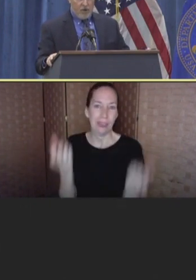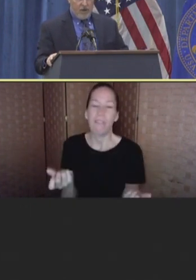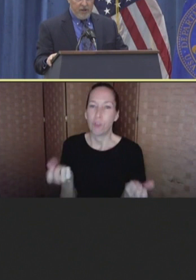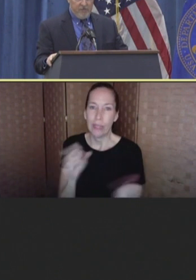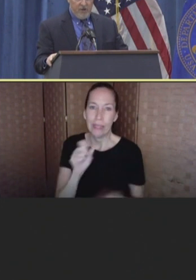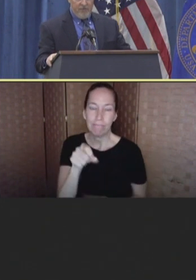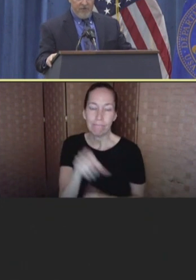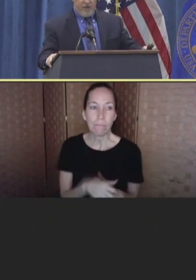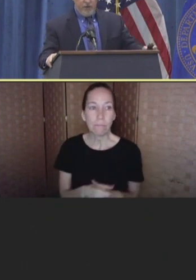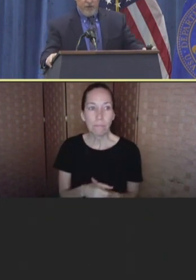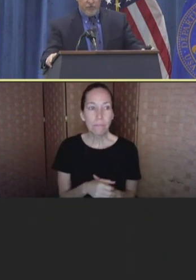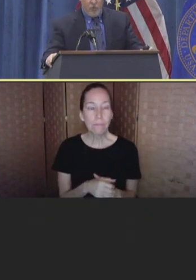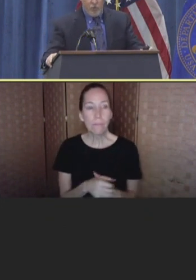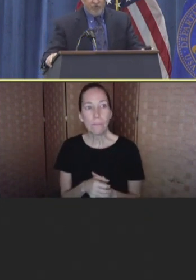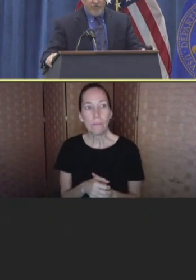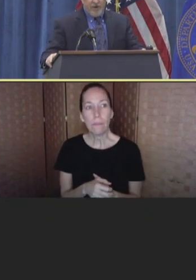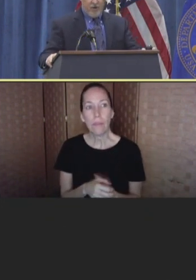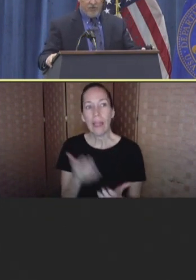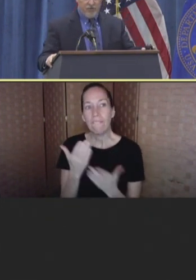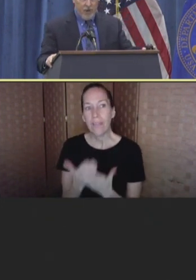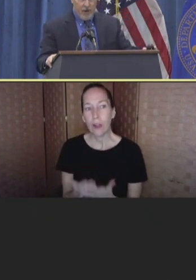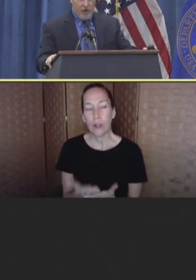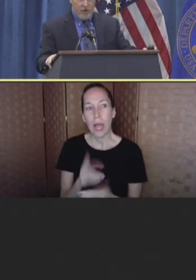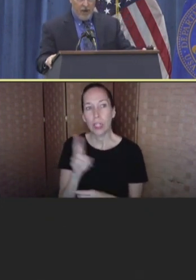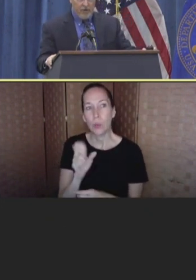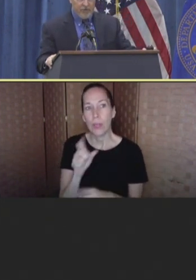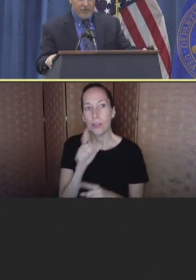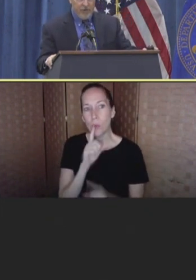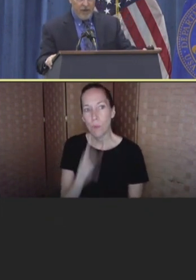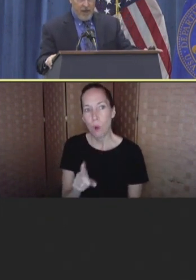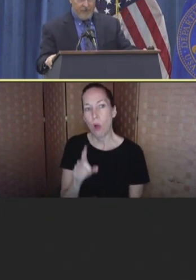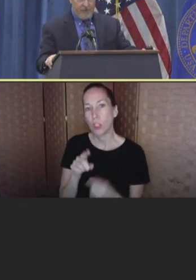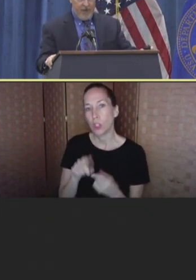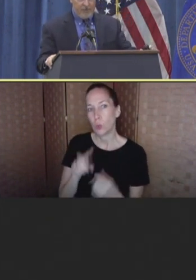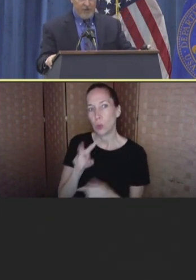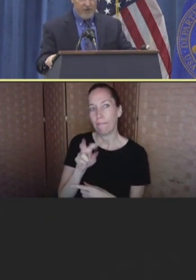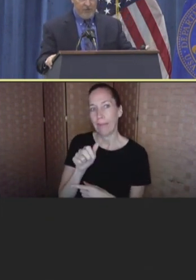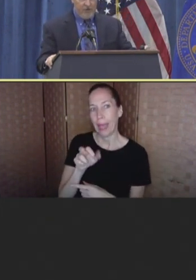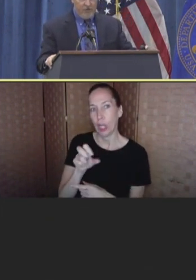Looking at verified U.S. reports to VAERS of myocarditis after vaccination in those